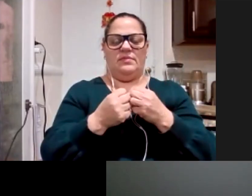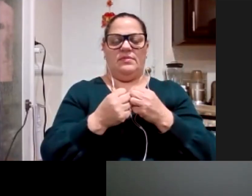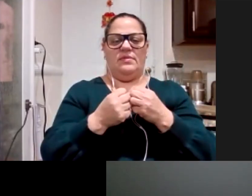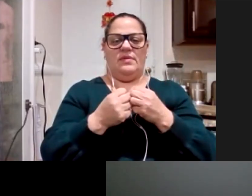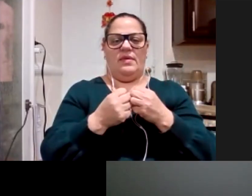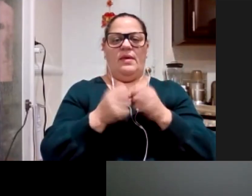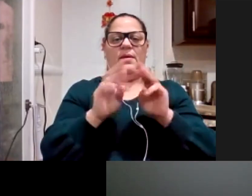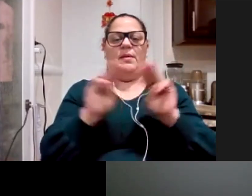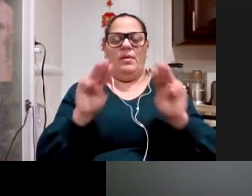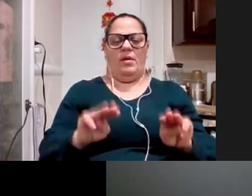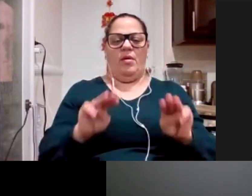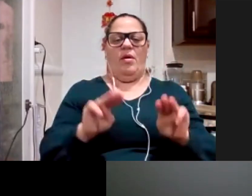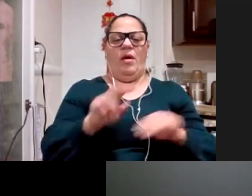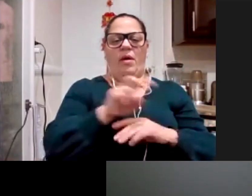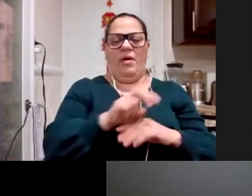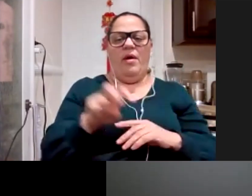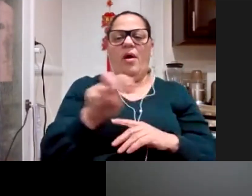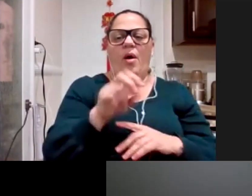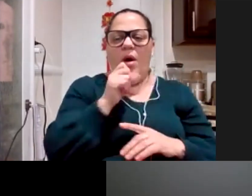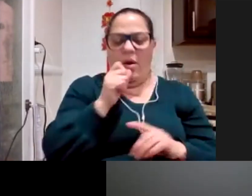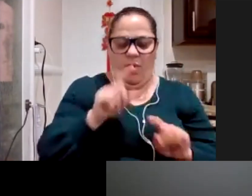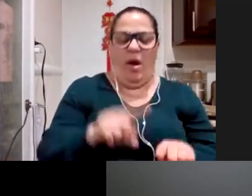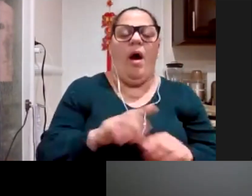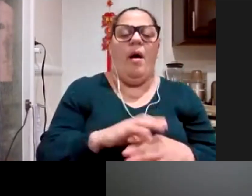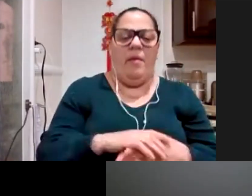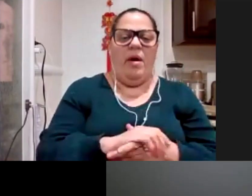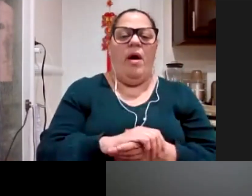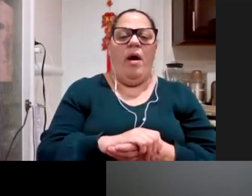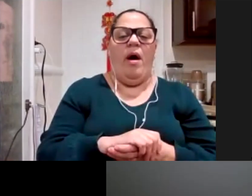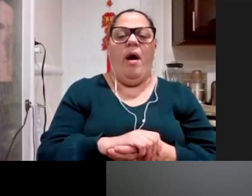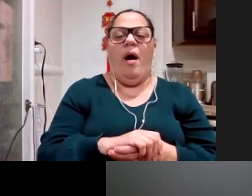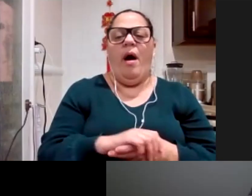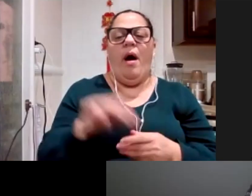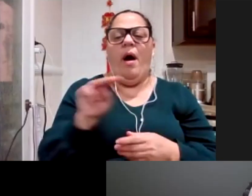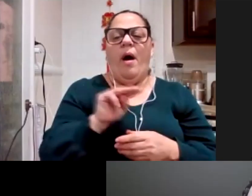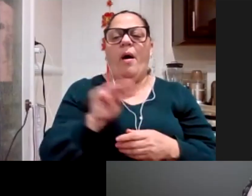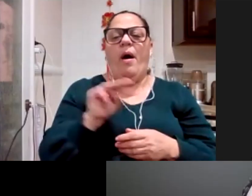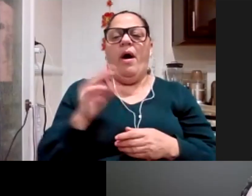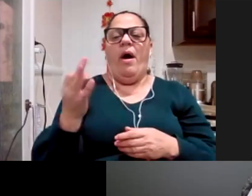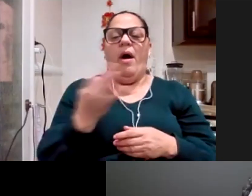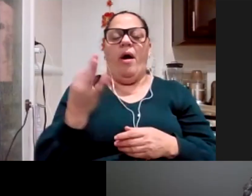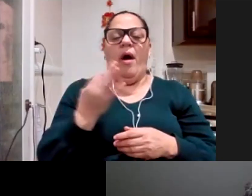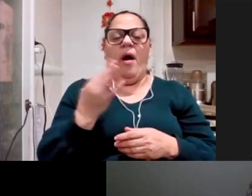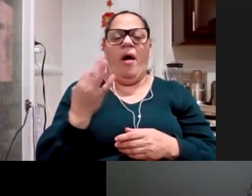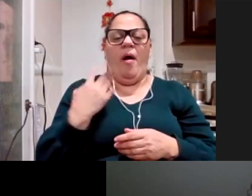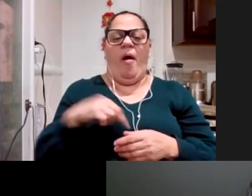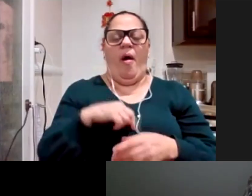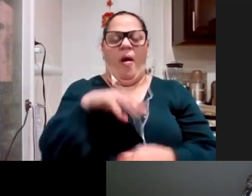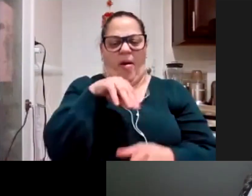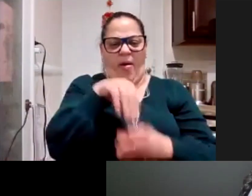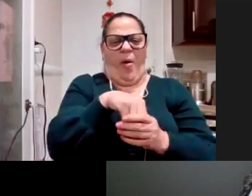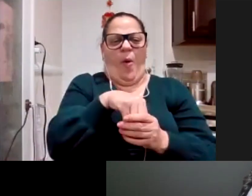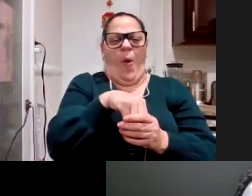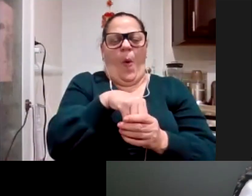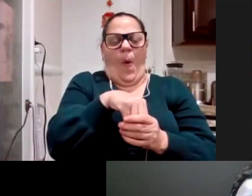space and the touring won't happen. So it's all [NATALIE] Mondays. Fridays are internal. Um it's